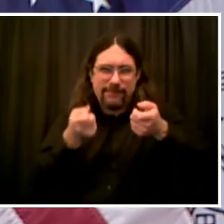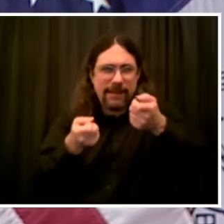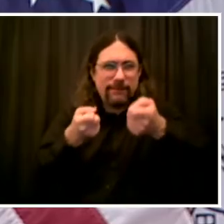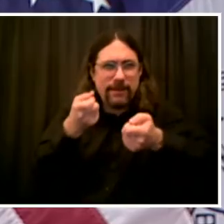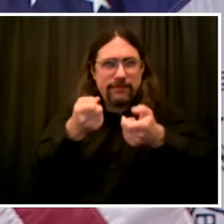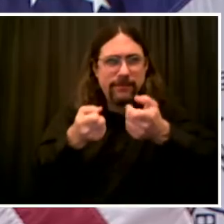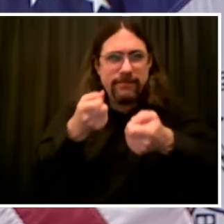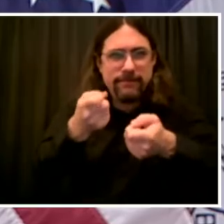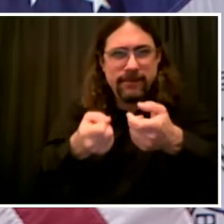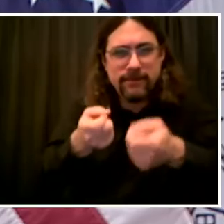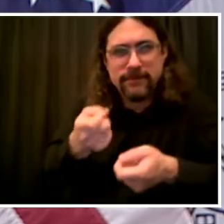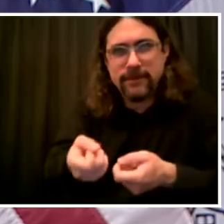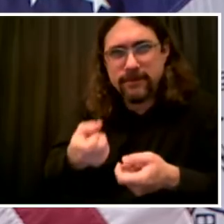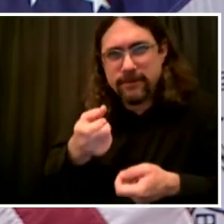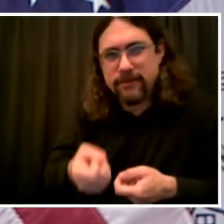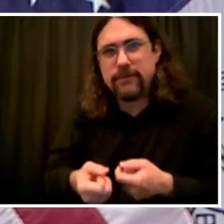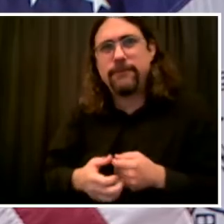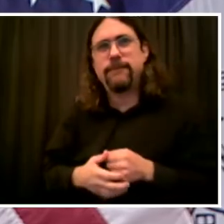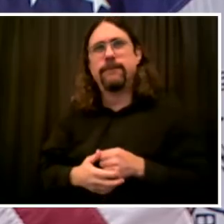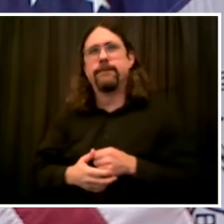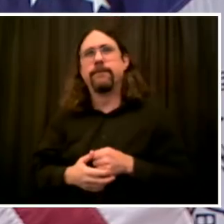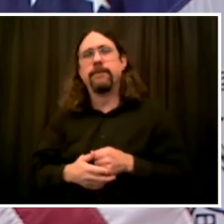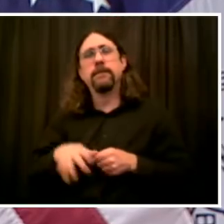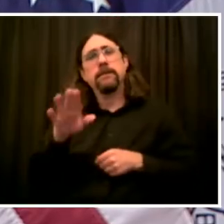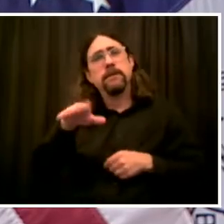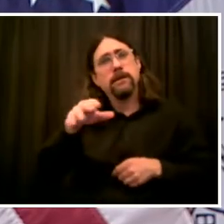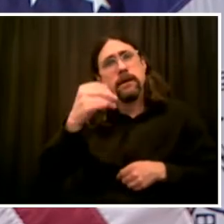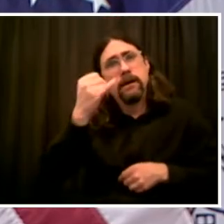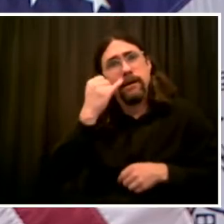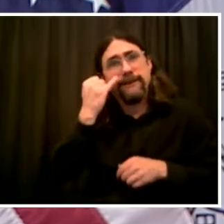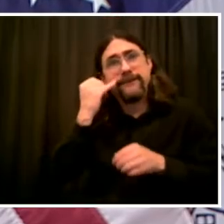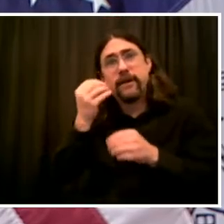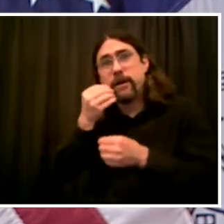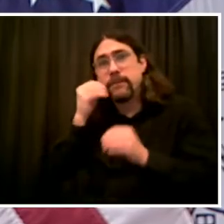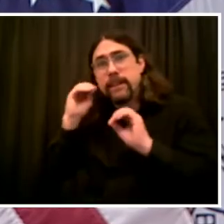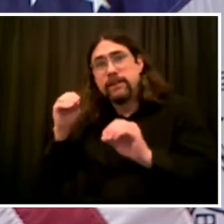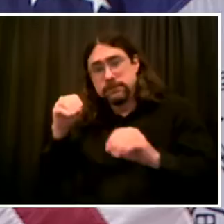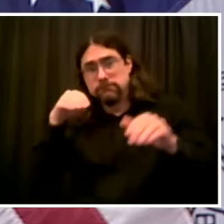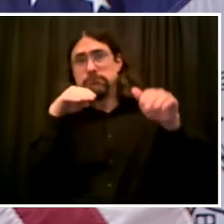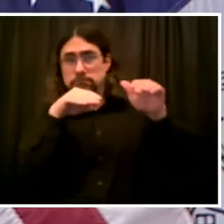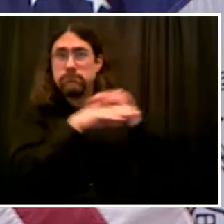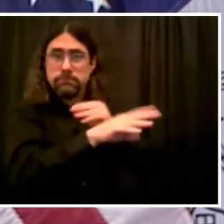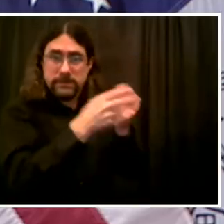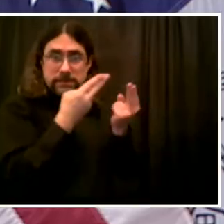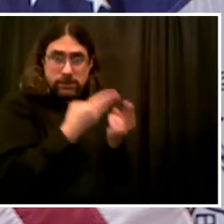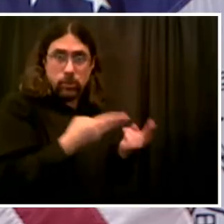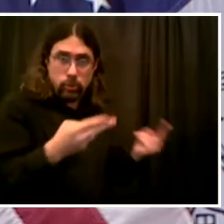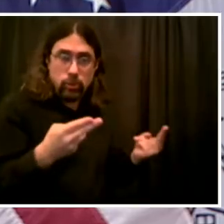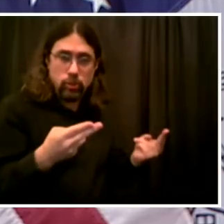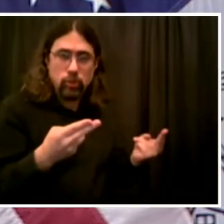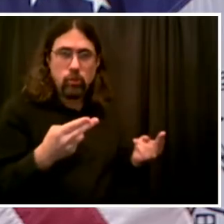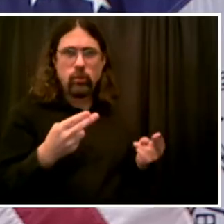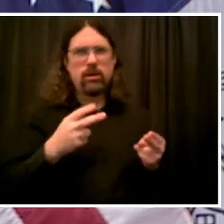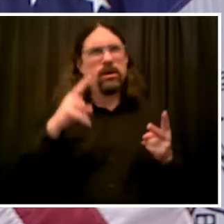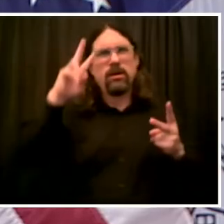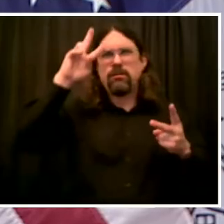THE DOOR OT SHELTER AND TURNS AWAY. WATH O DY TOURY AND DO TO CONVINCE THEM OR SUPPORT THEM EVEN